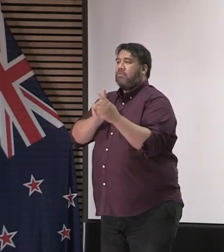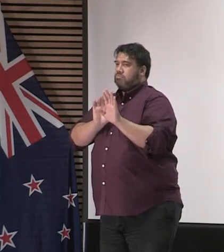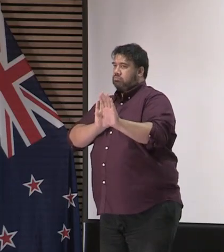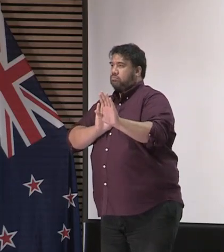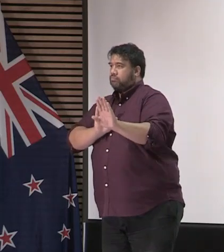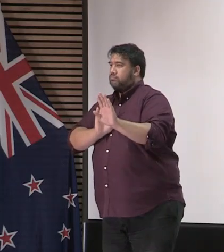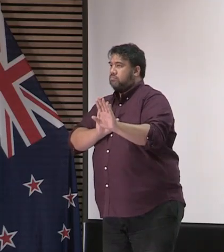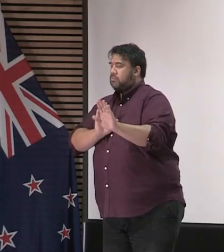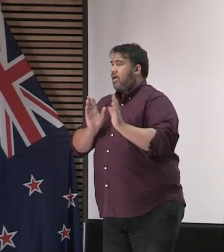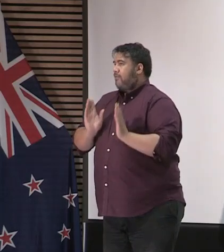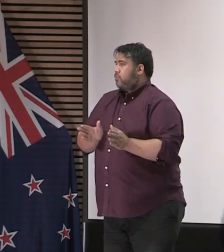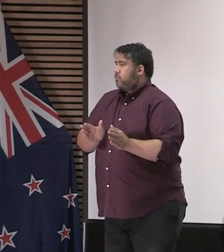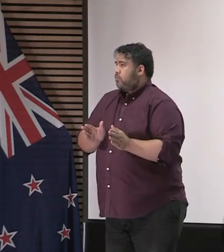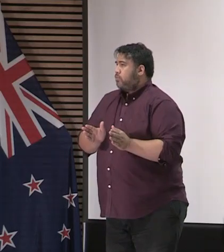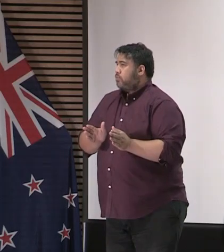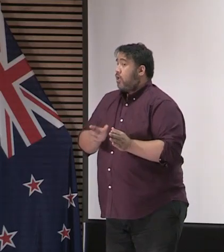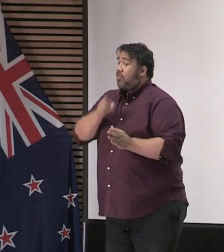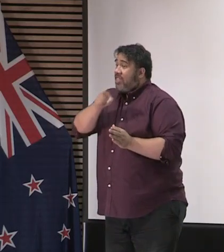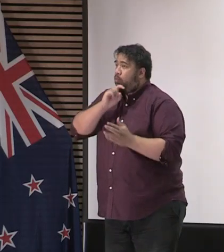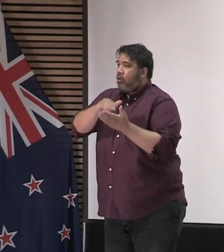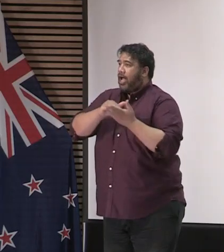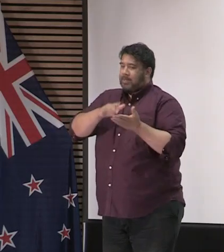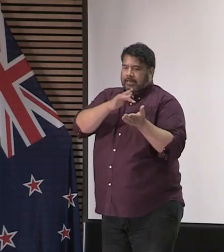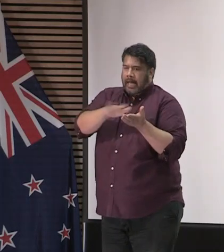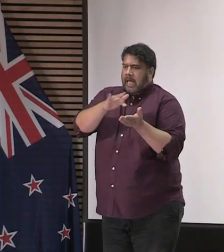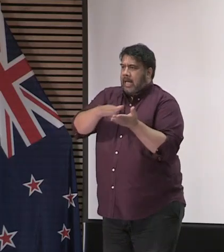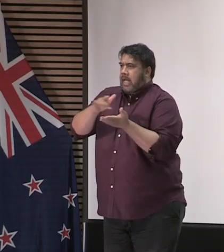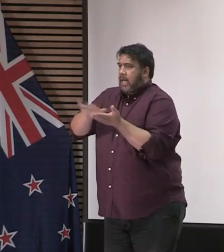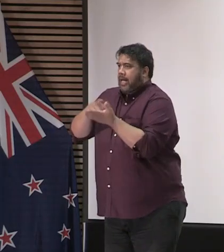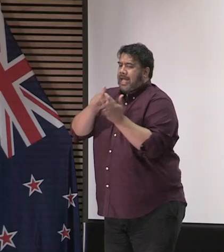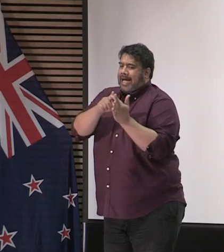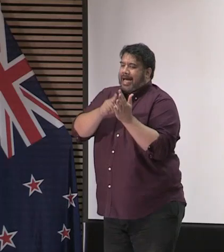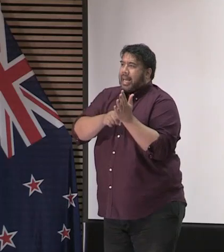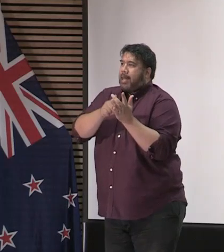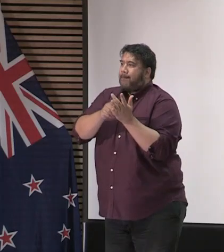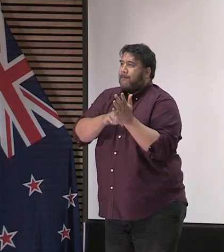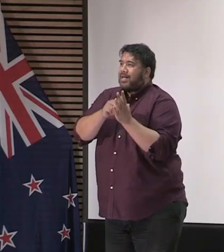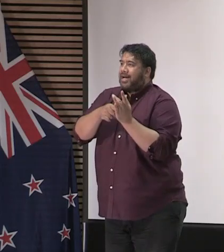places like McDonald's when you see old friends. Please